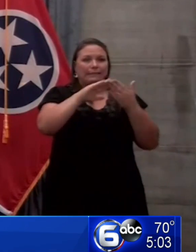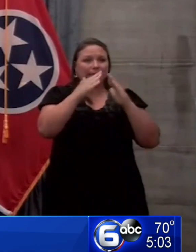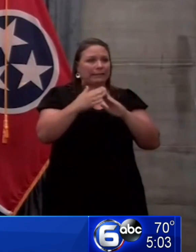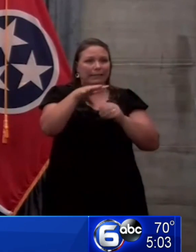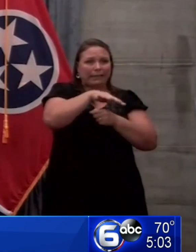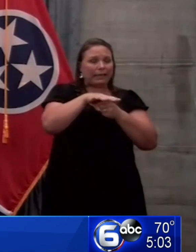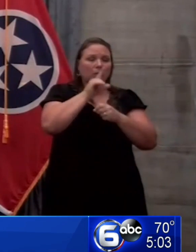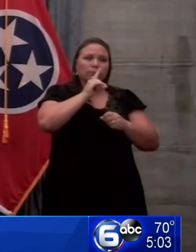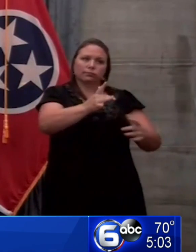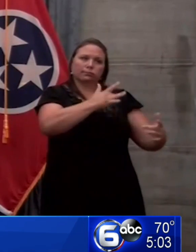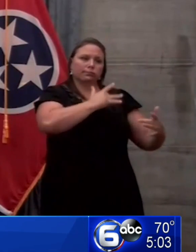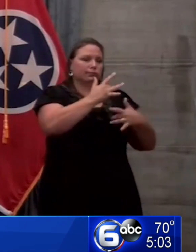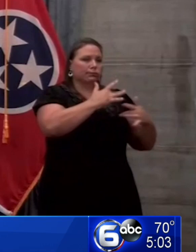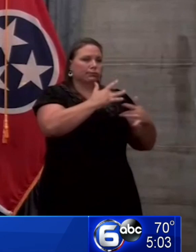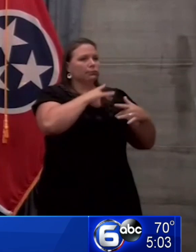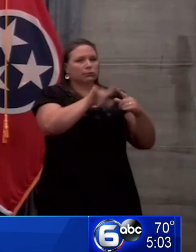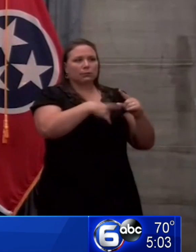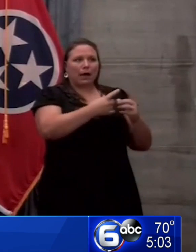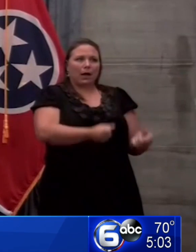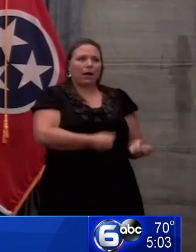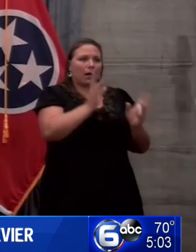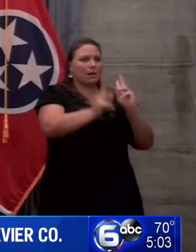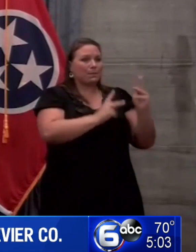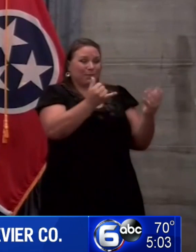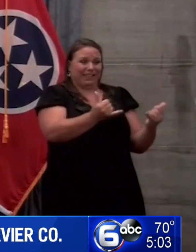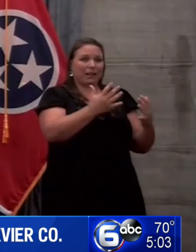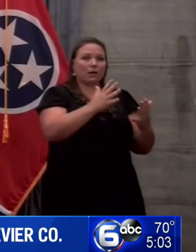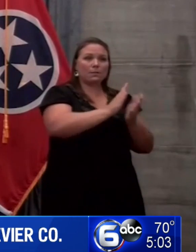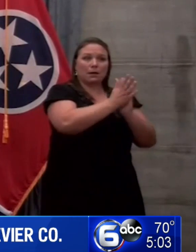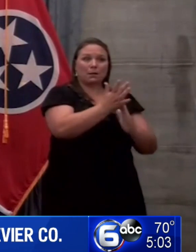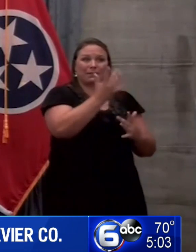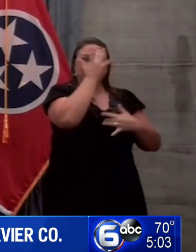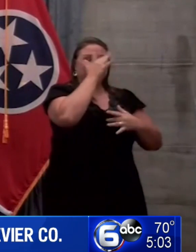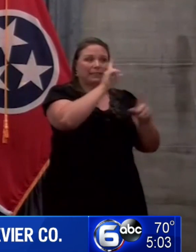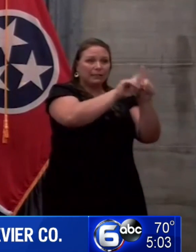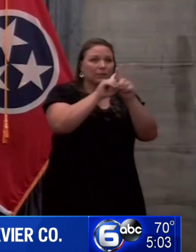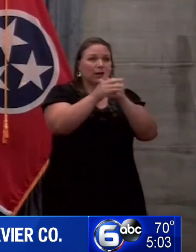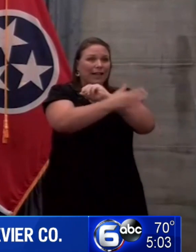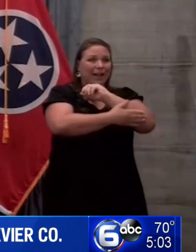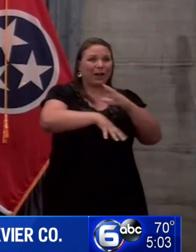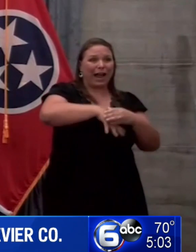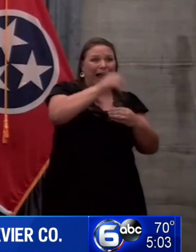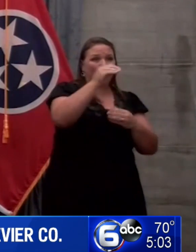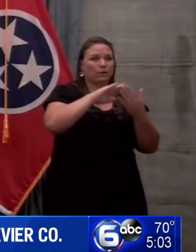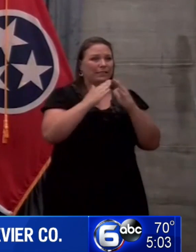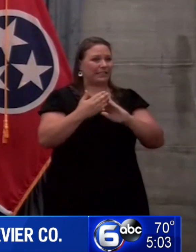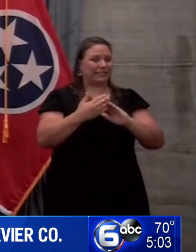OUR URBAN AREAS LIKE SEVIER COUNTY." TEARSA: